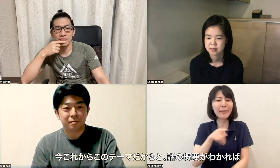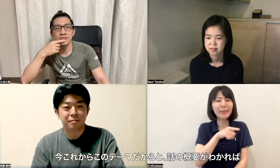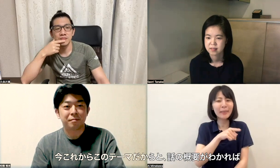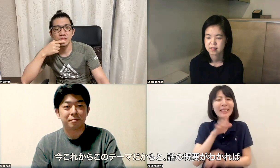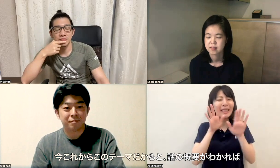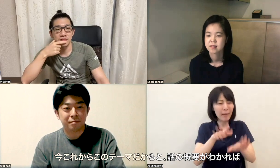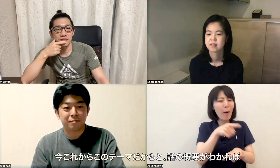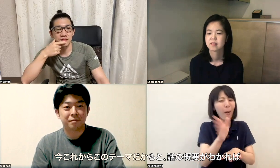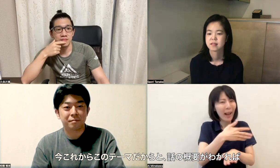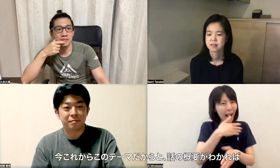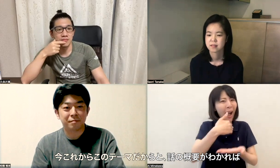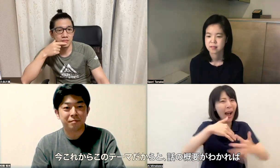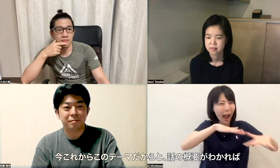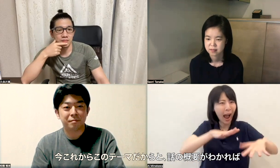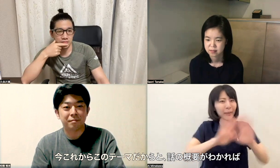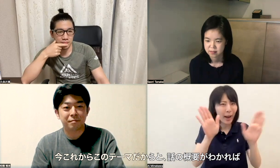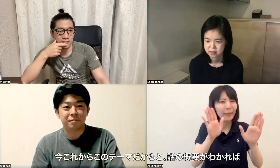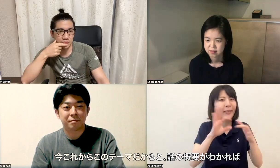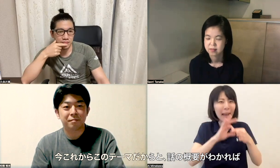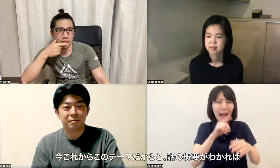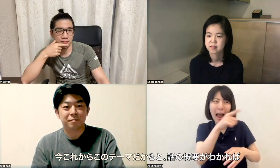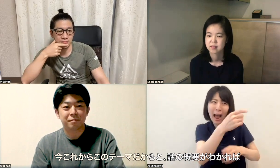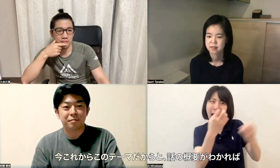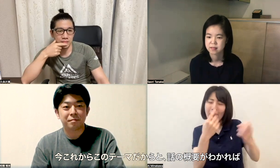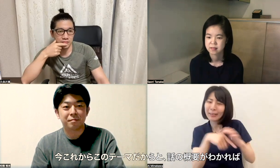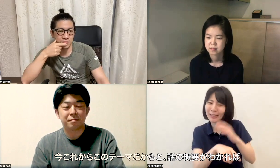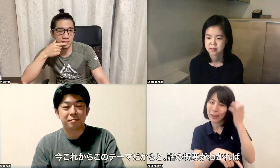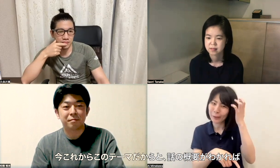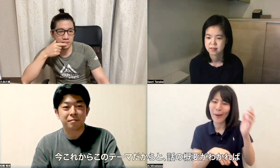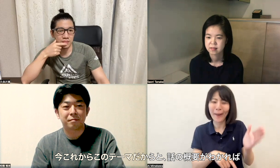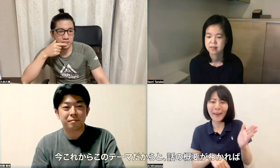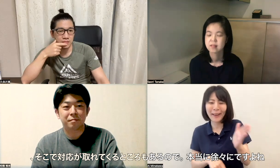If I grasped the outline of the story,